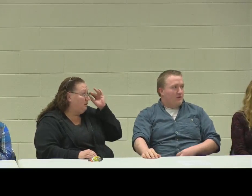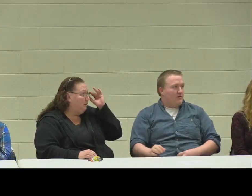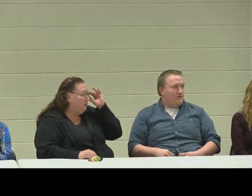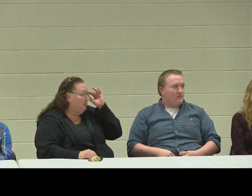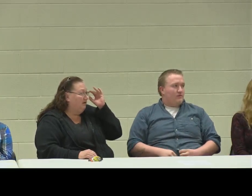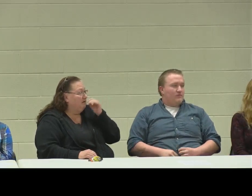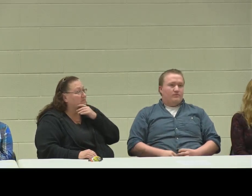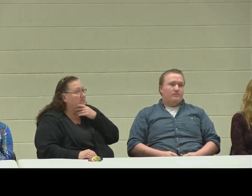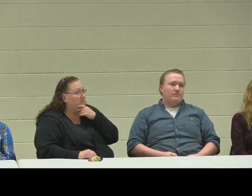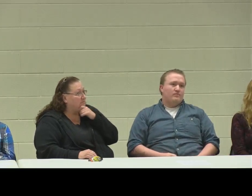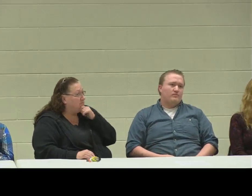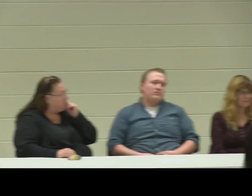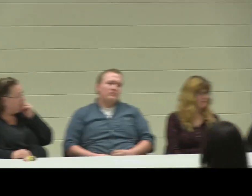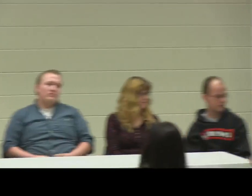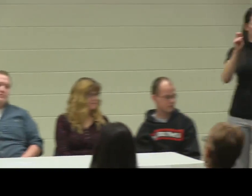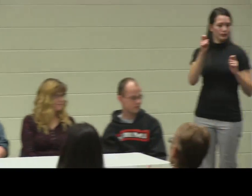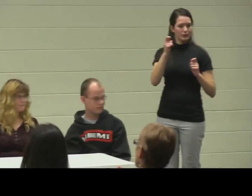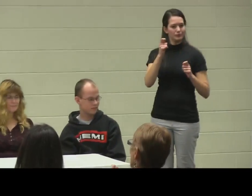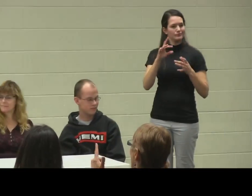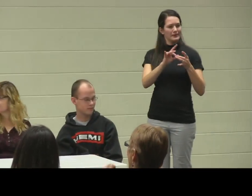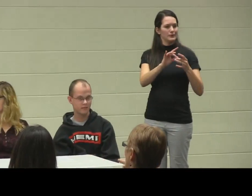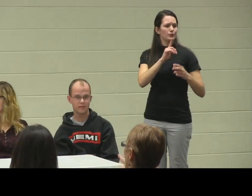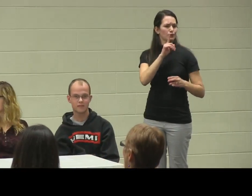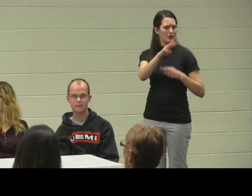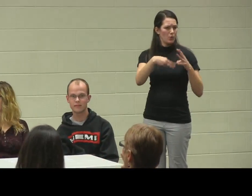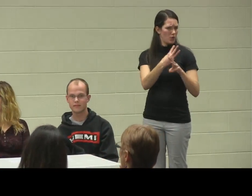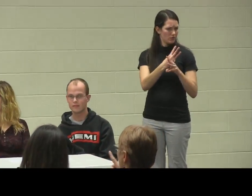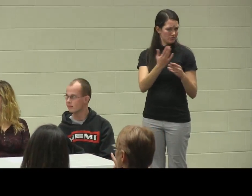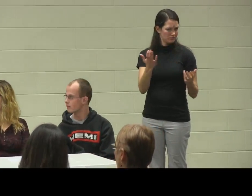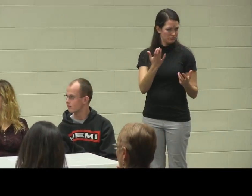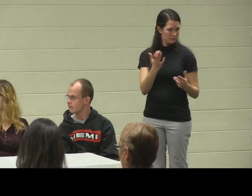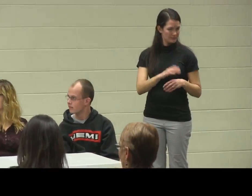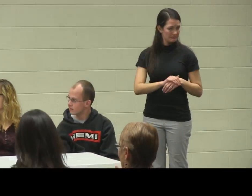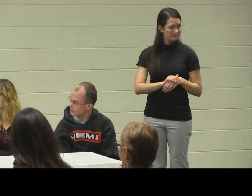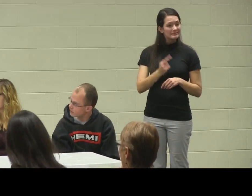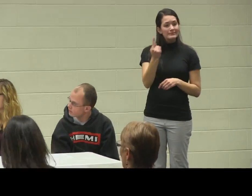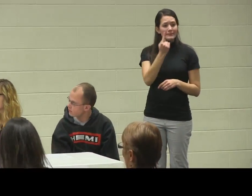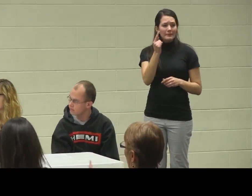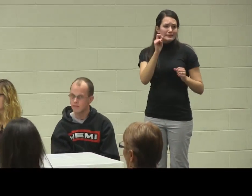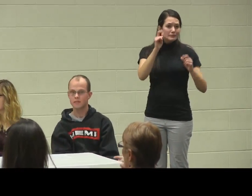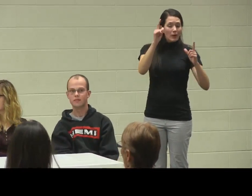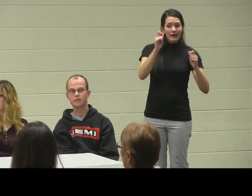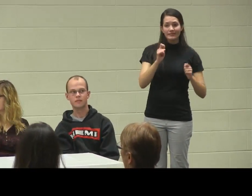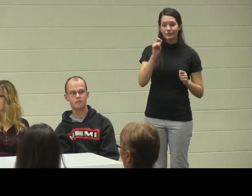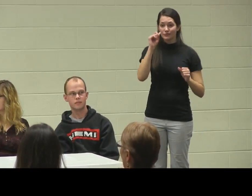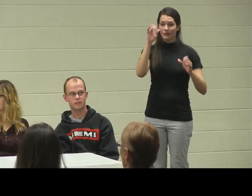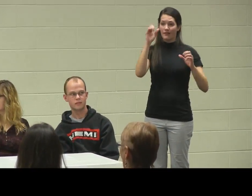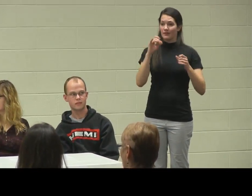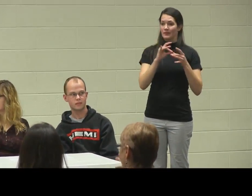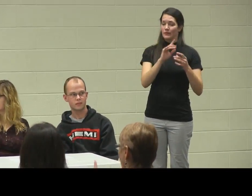Regi, what has surprised you about the real world? Is there anything surprising or shocking about the real world compared to